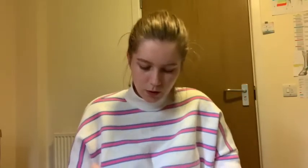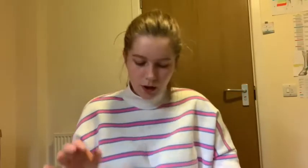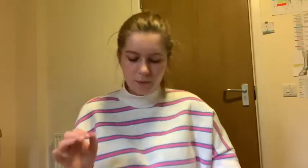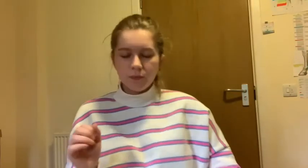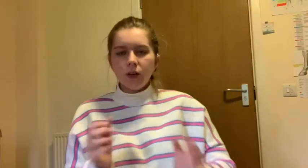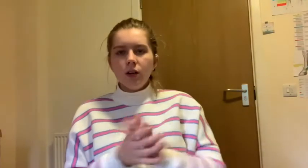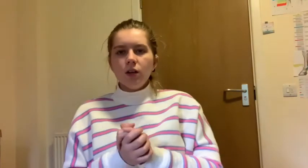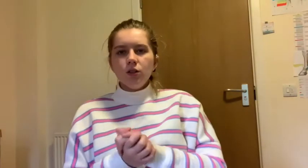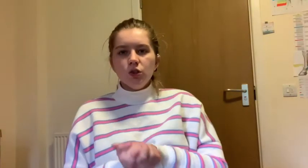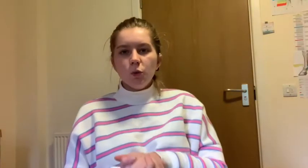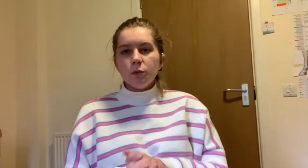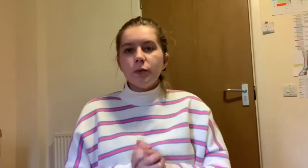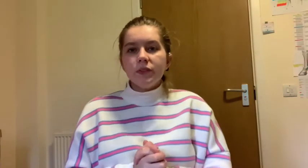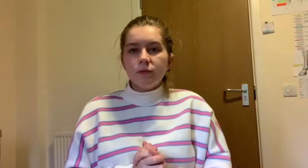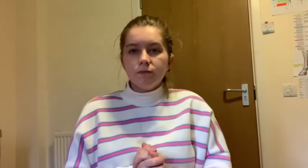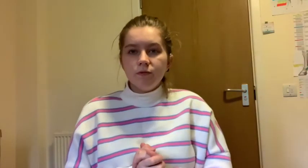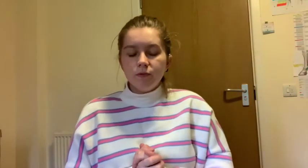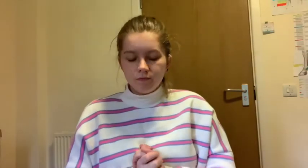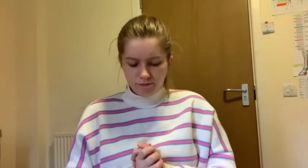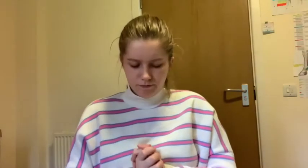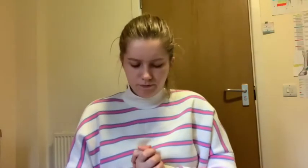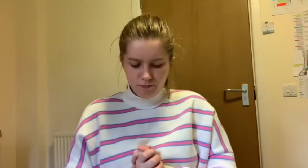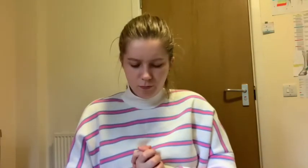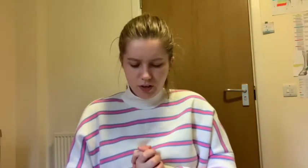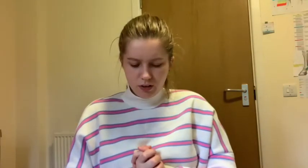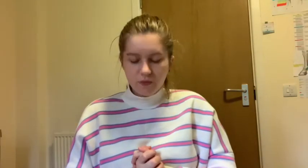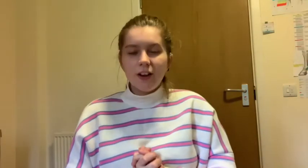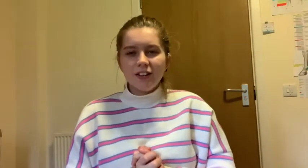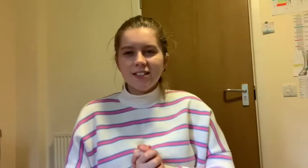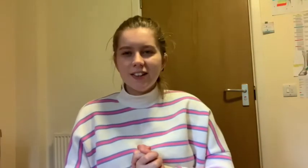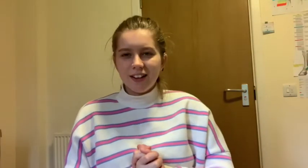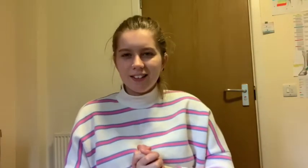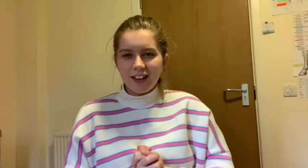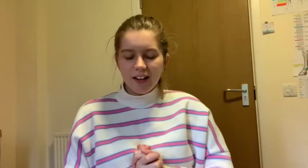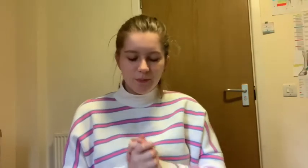Ok "so watch me..." "bring the fire and set the night alight".